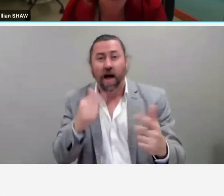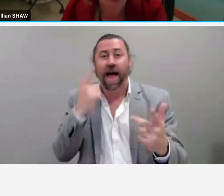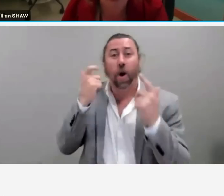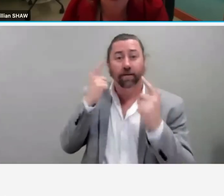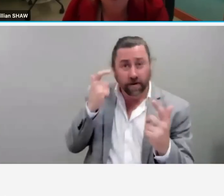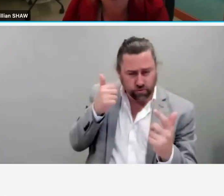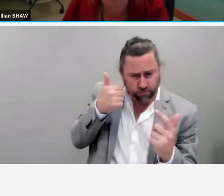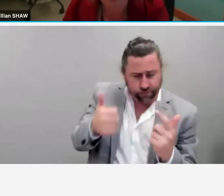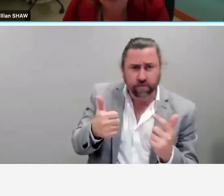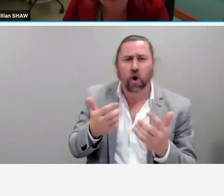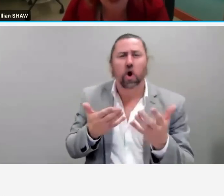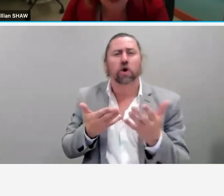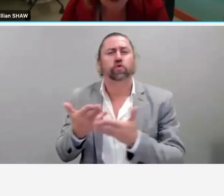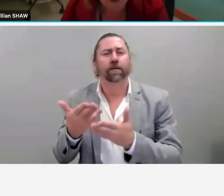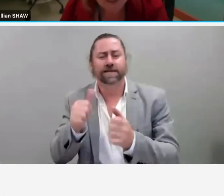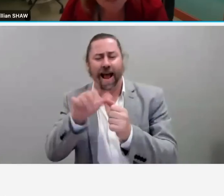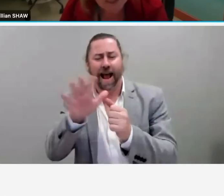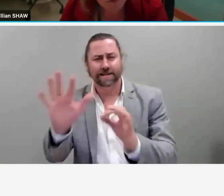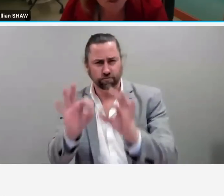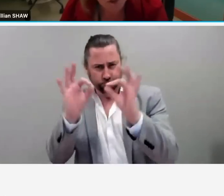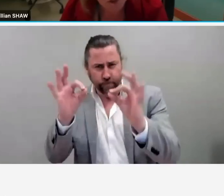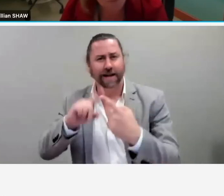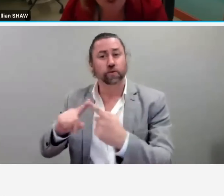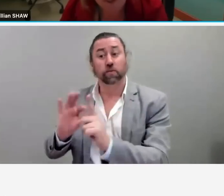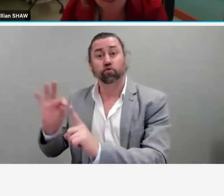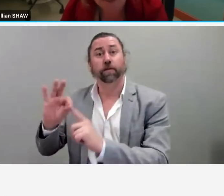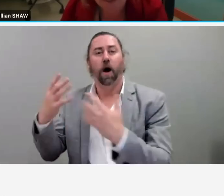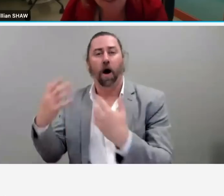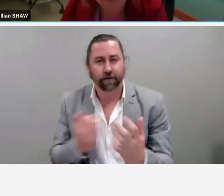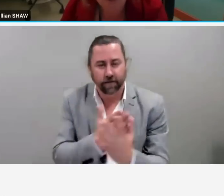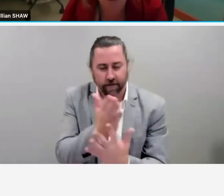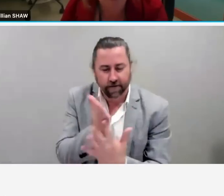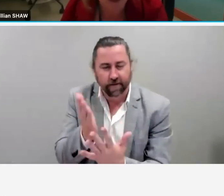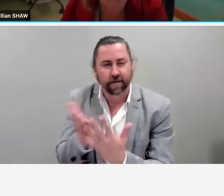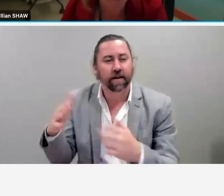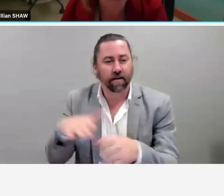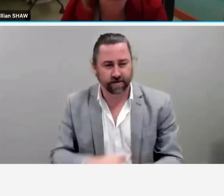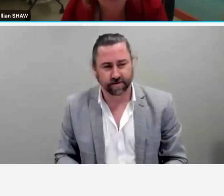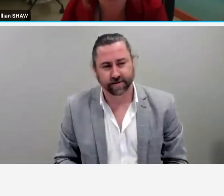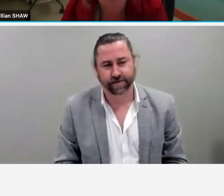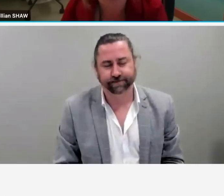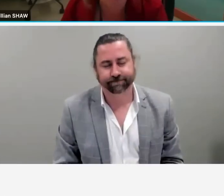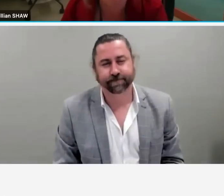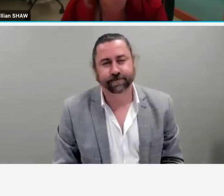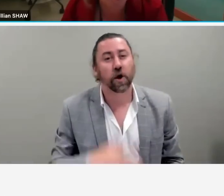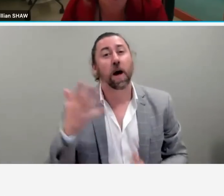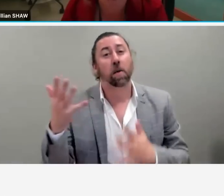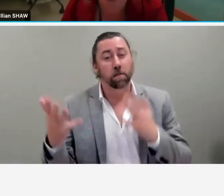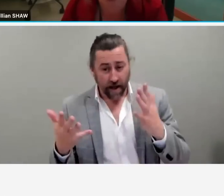continuous improvement. Fundamental to the new approach under this scheme is that we are proposing that we have a registration